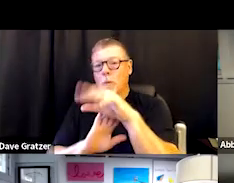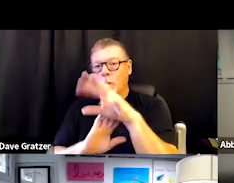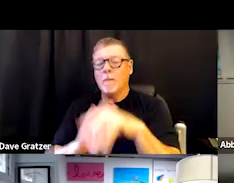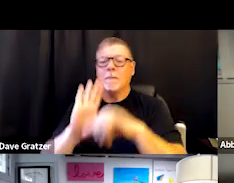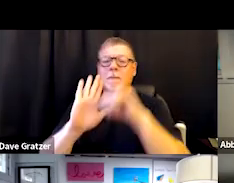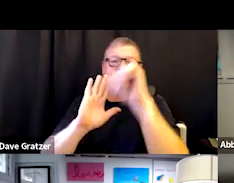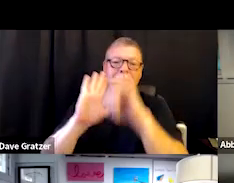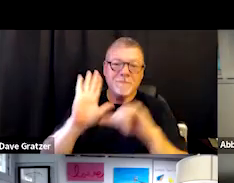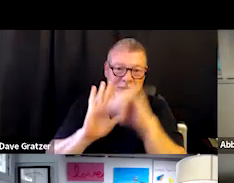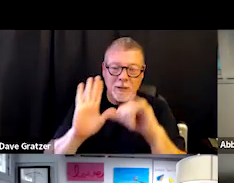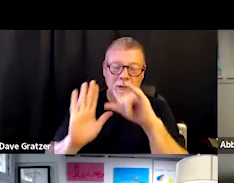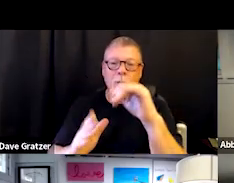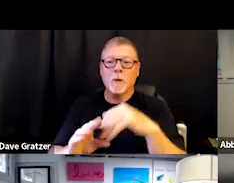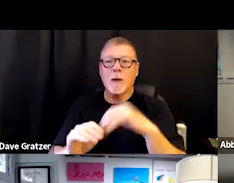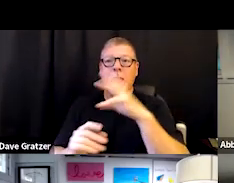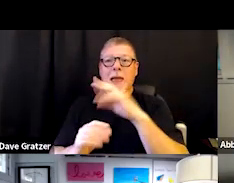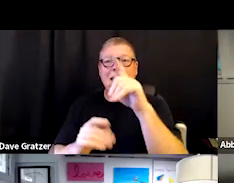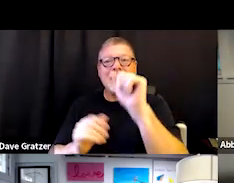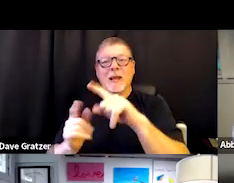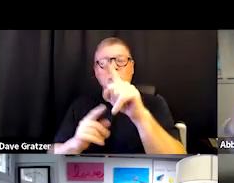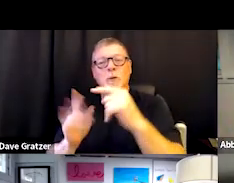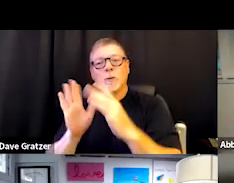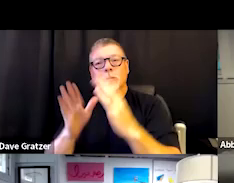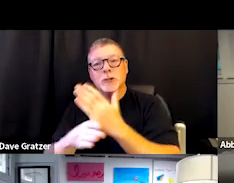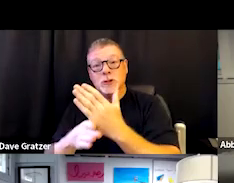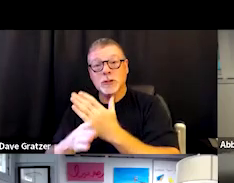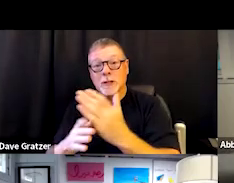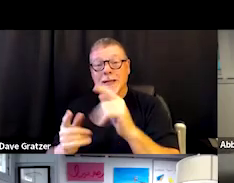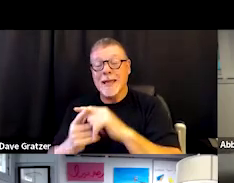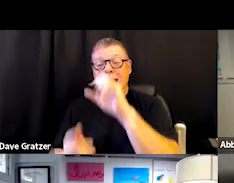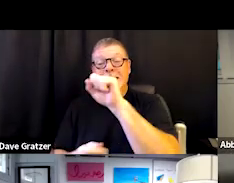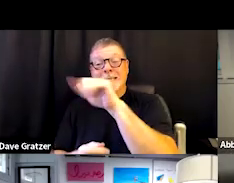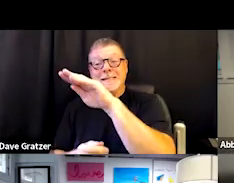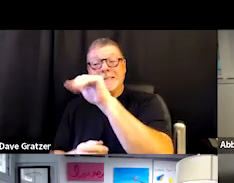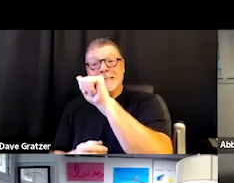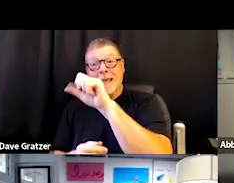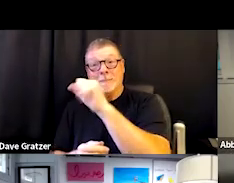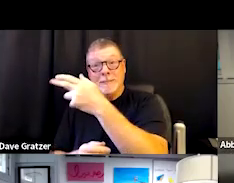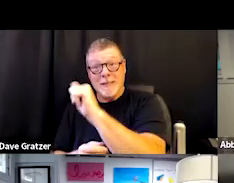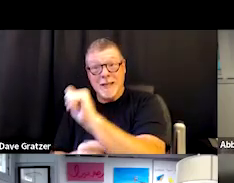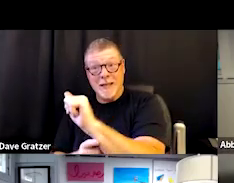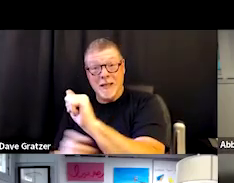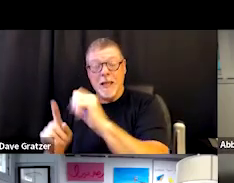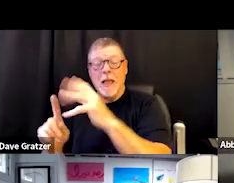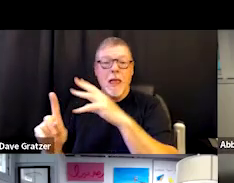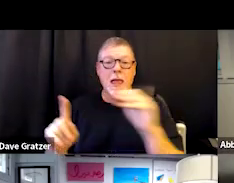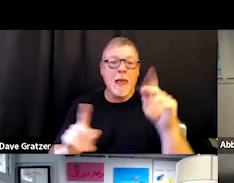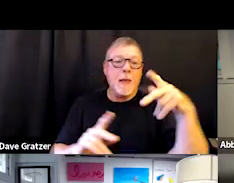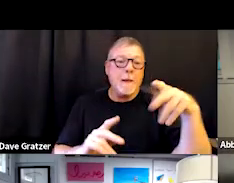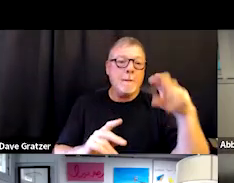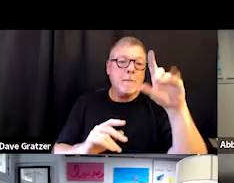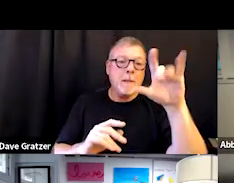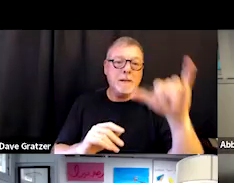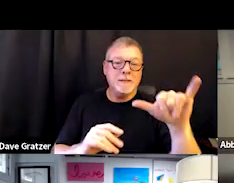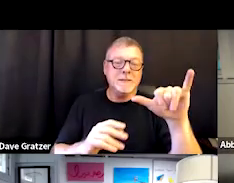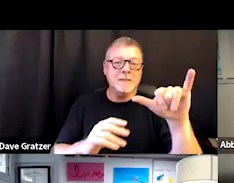and can you share the difference between the SAMHSA YouTube link where it is and the Policy Research Associates link where some